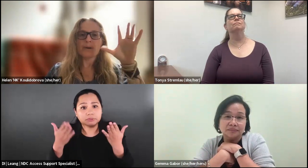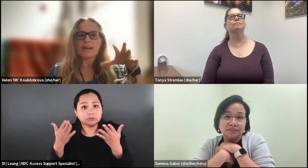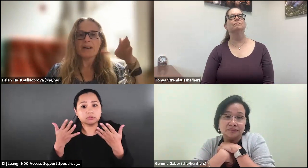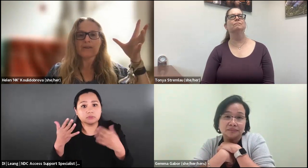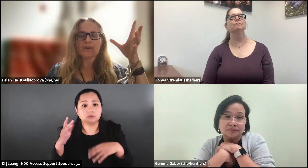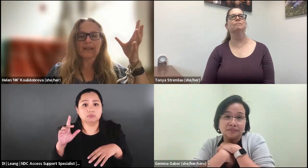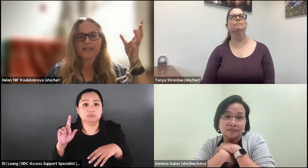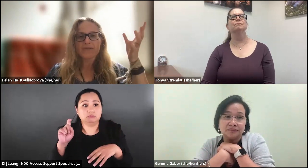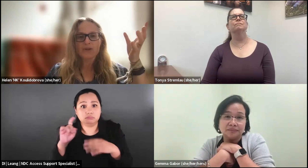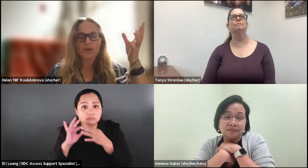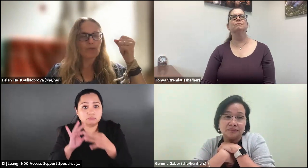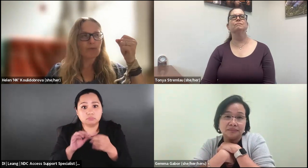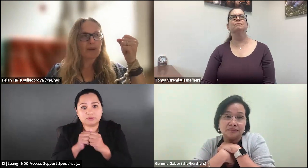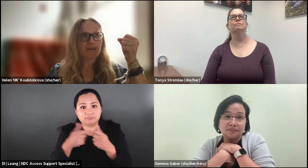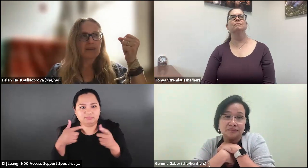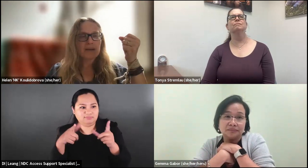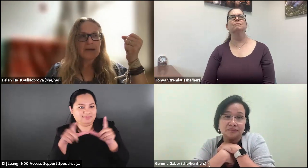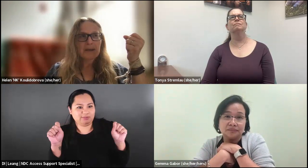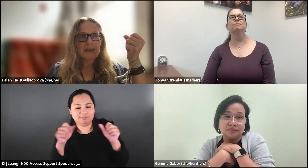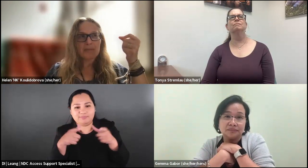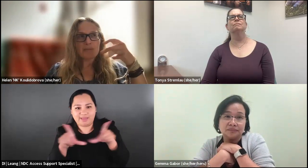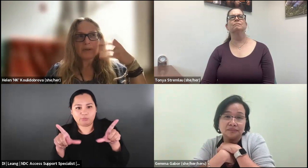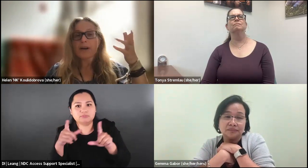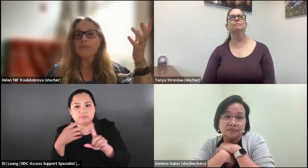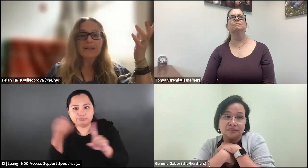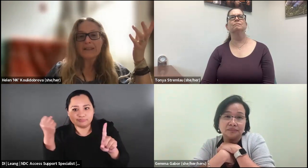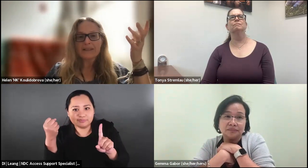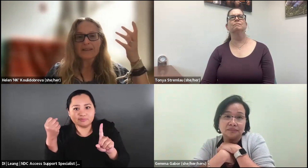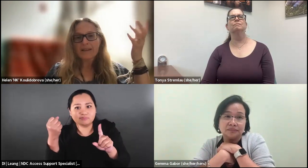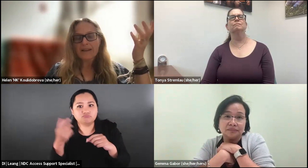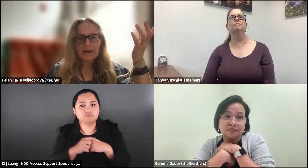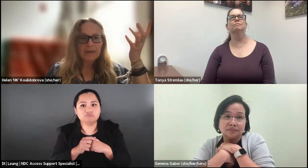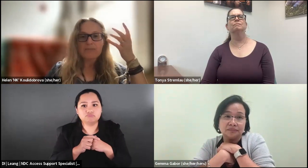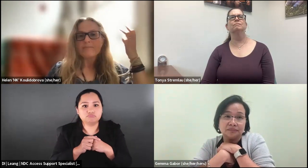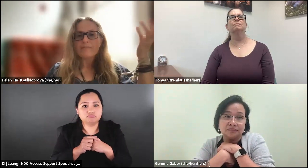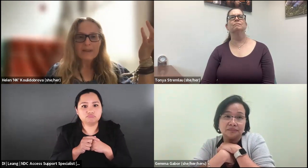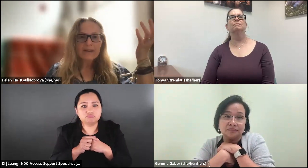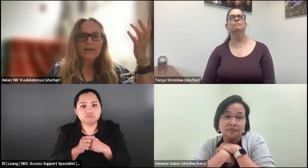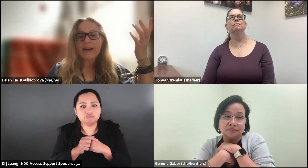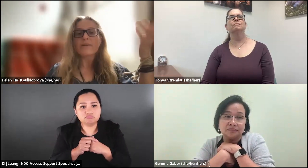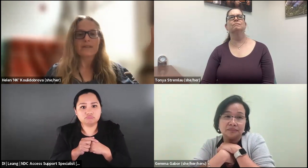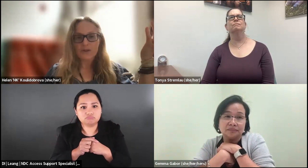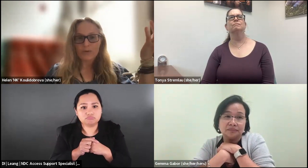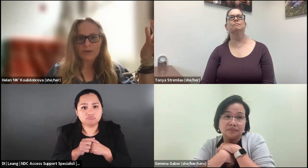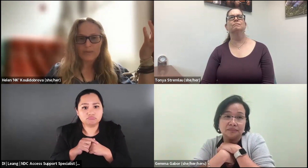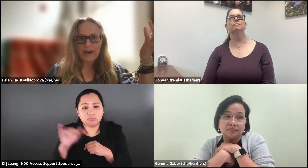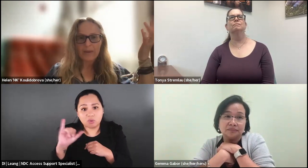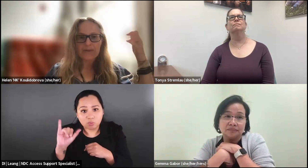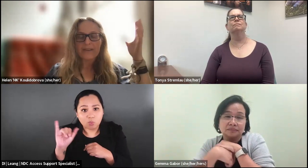But other things have to do with concomitant health disorders, perhaps.